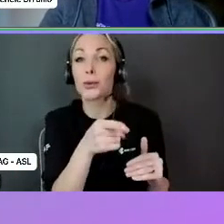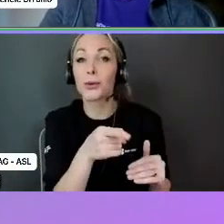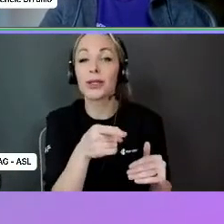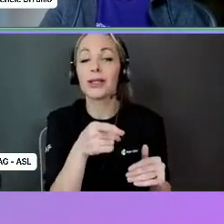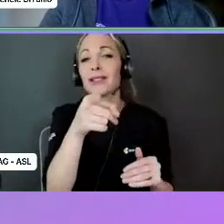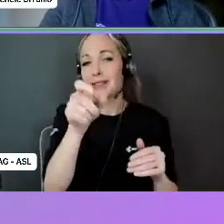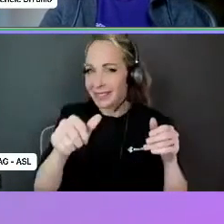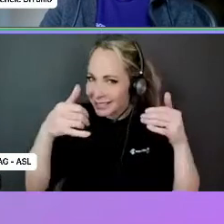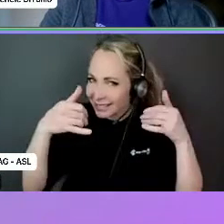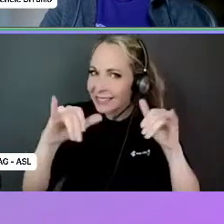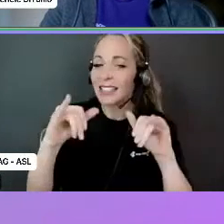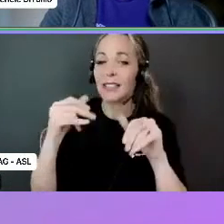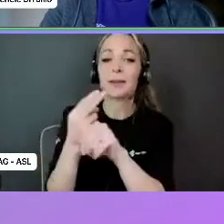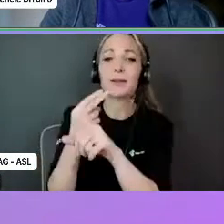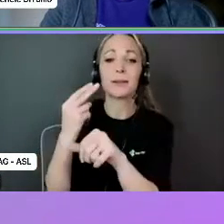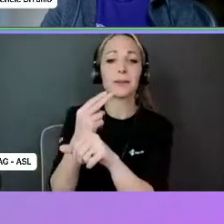aria required equals true, you can